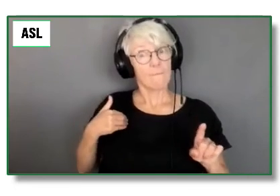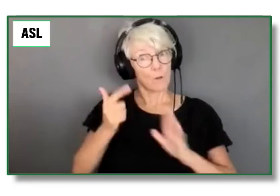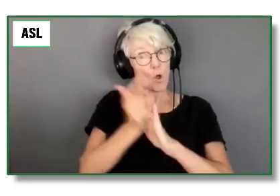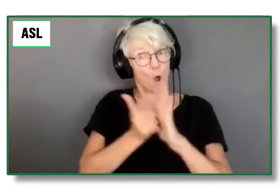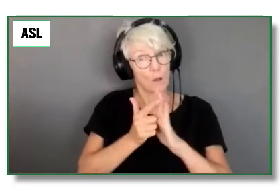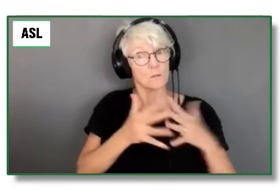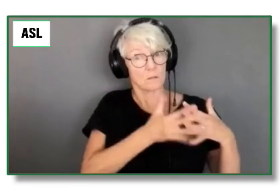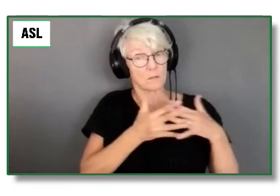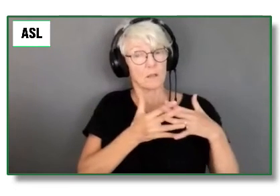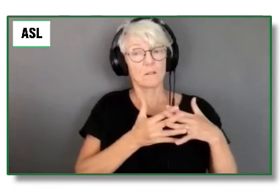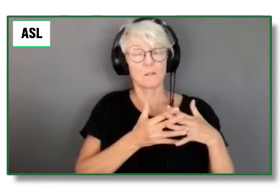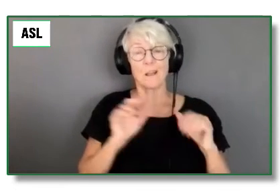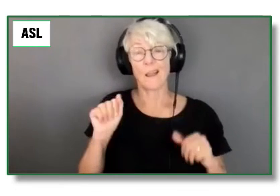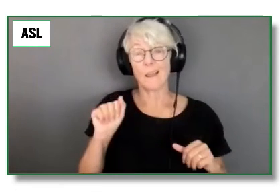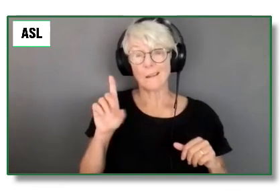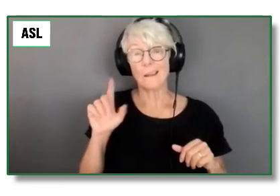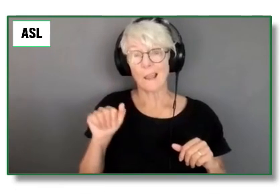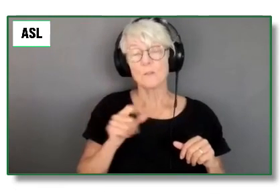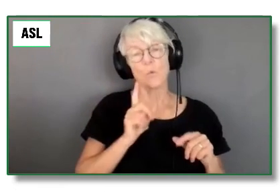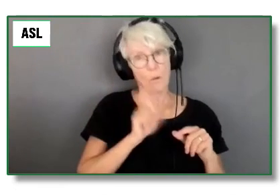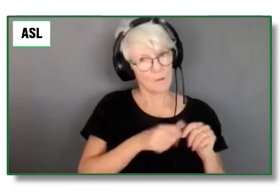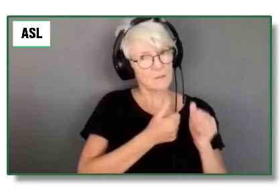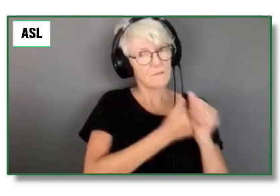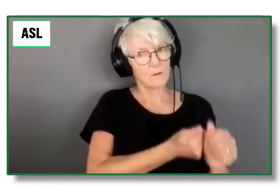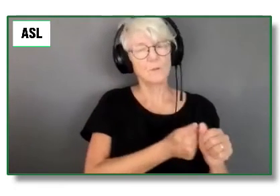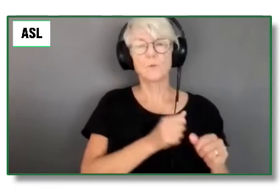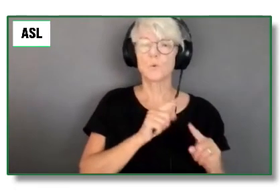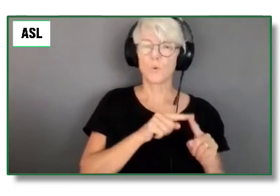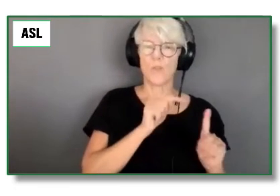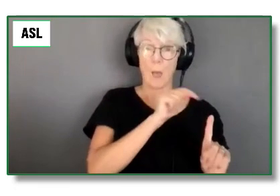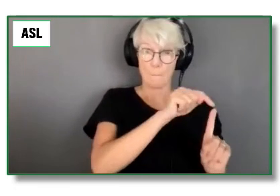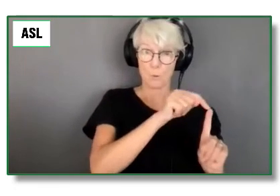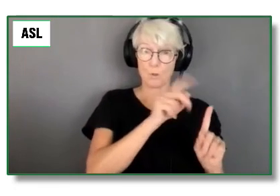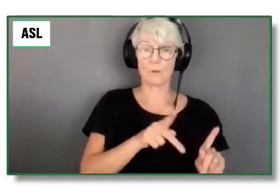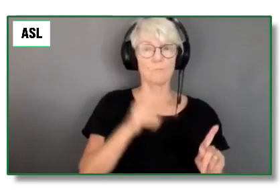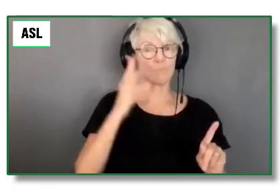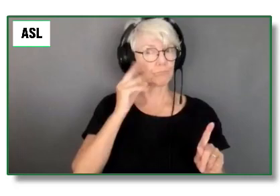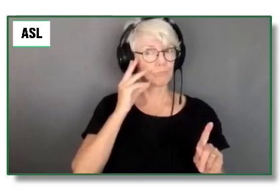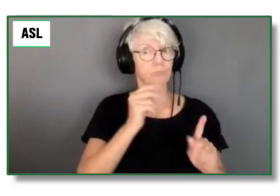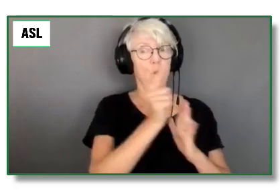so I don't know that individual departments have someone that